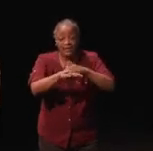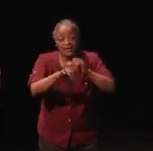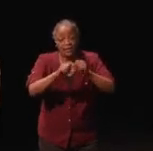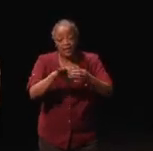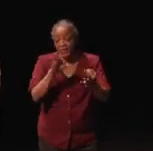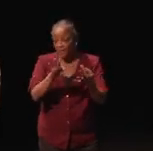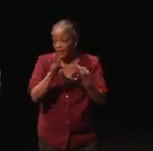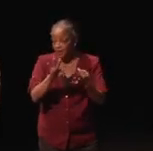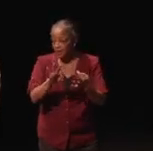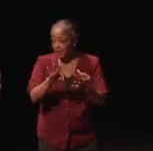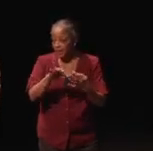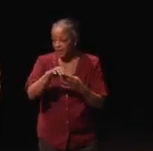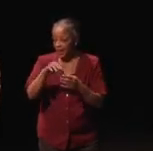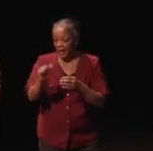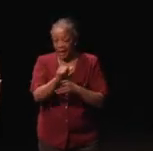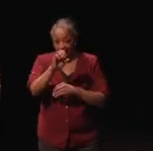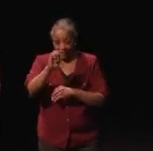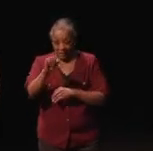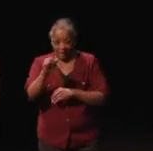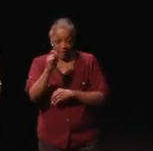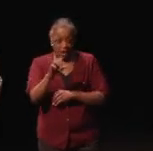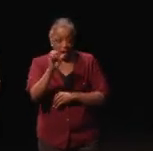ea.com which I allowed people to use.